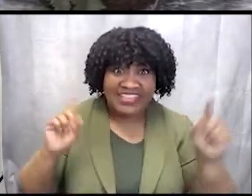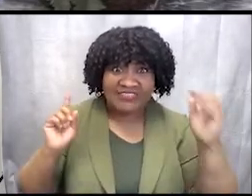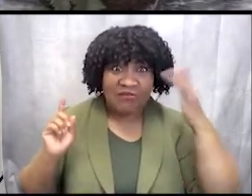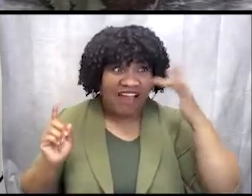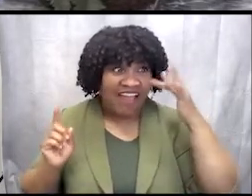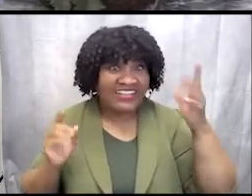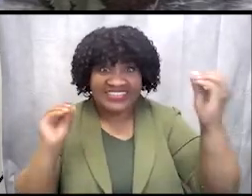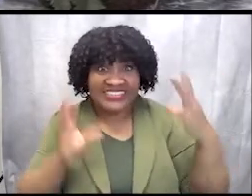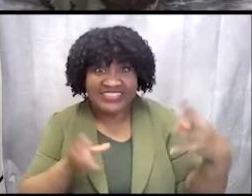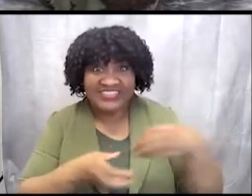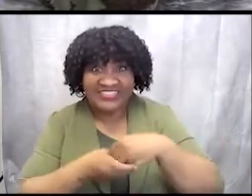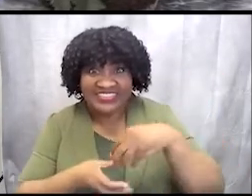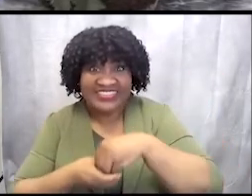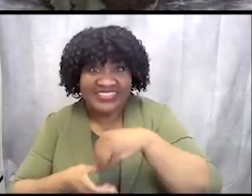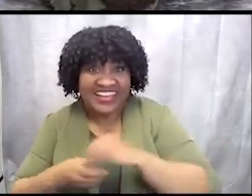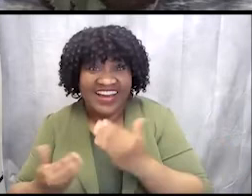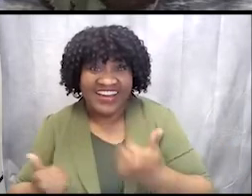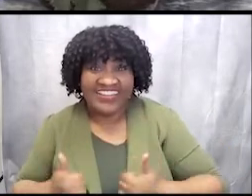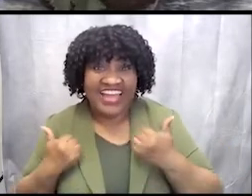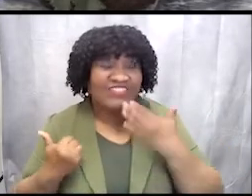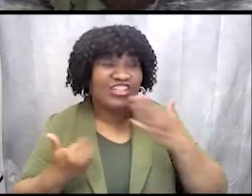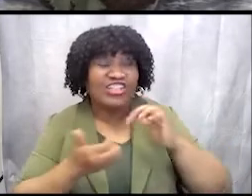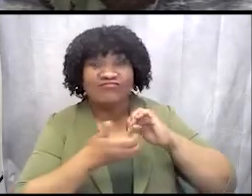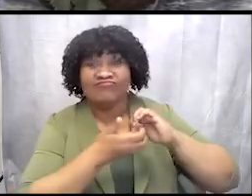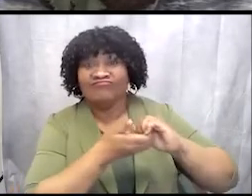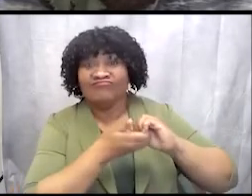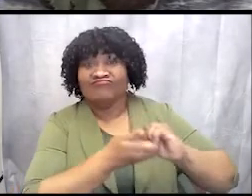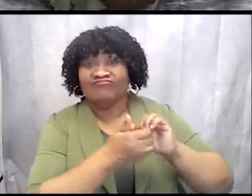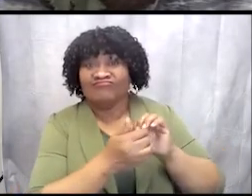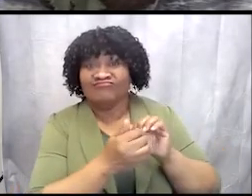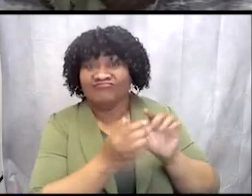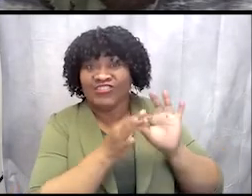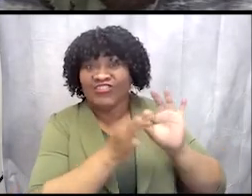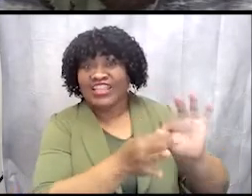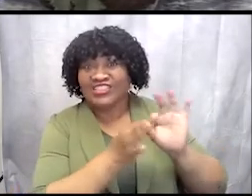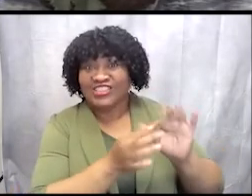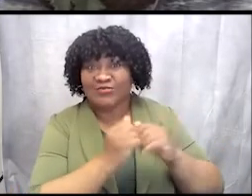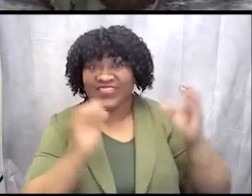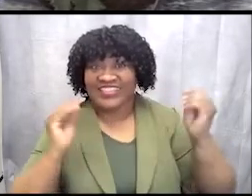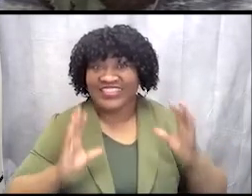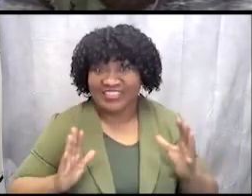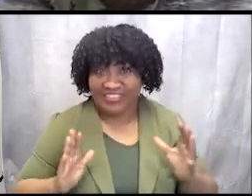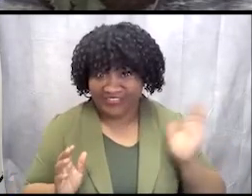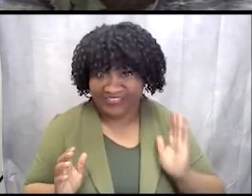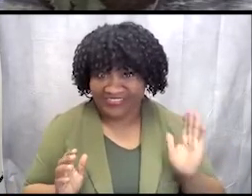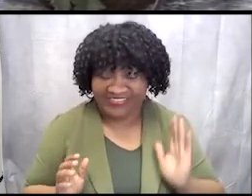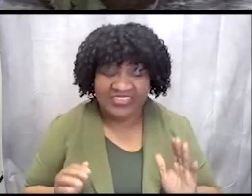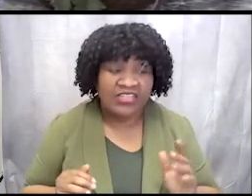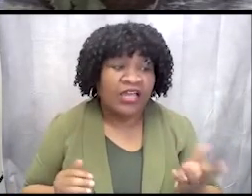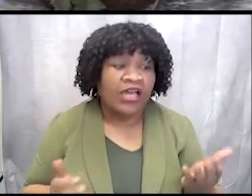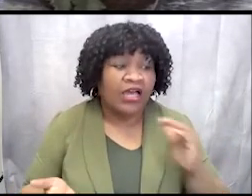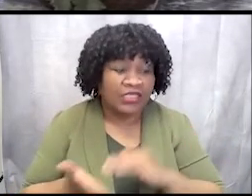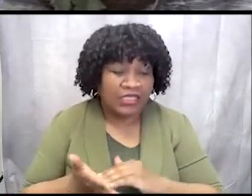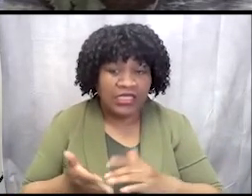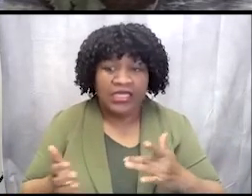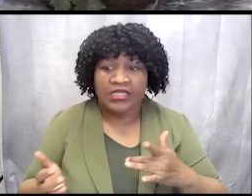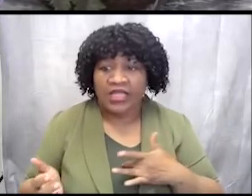Because there was that kind of relationship. So I believe that starts with understanding